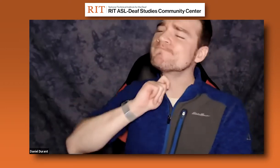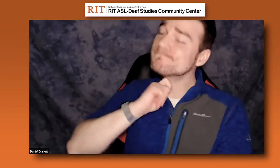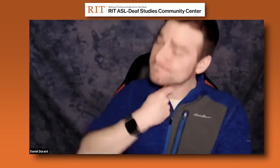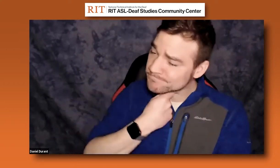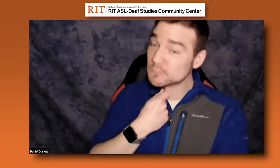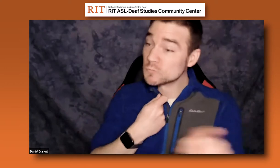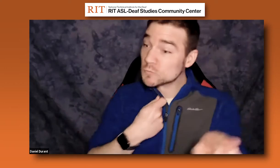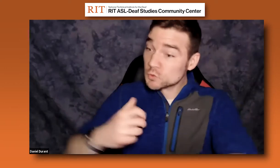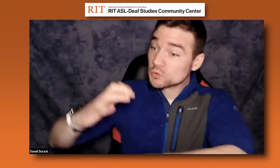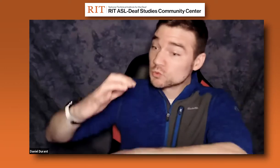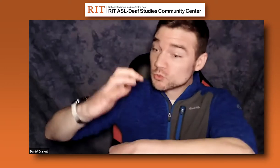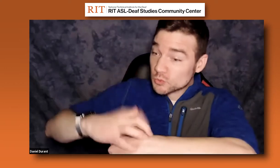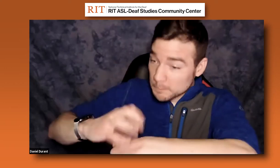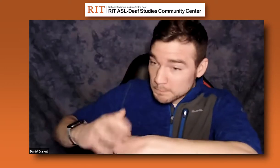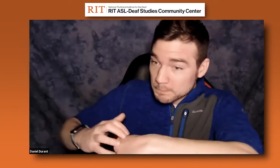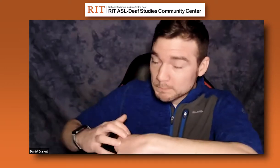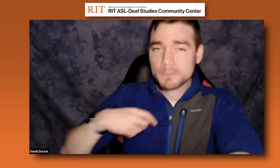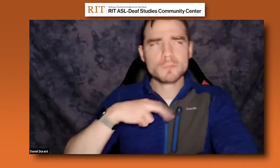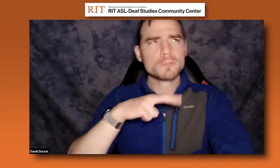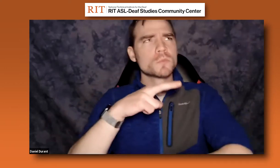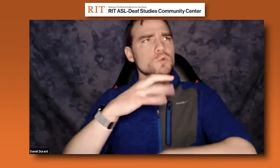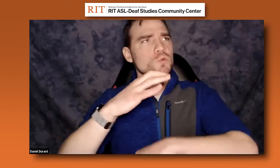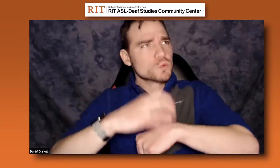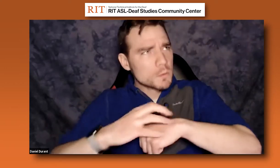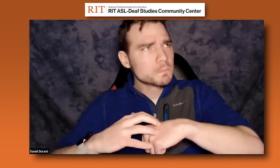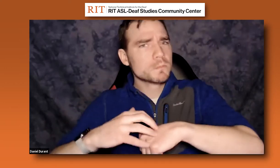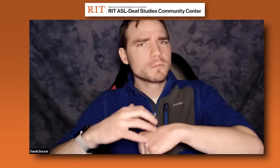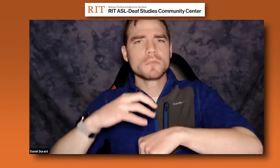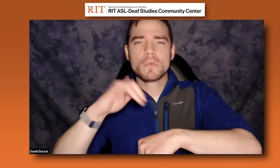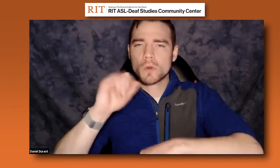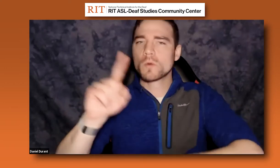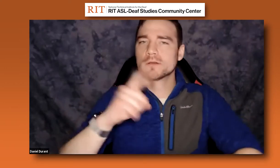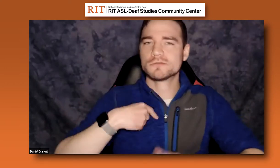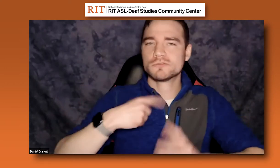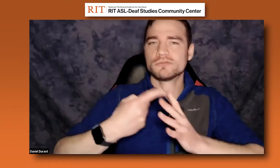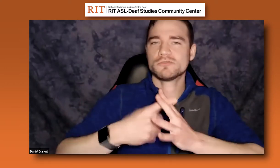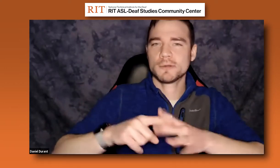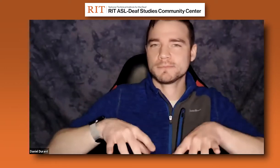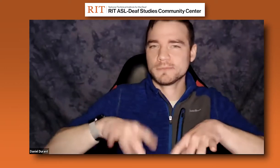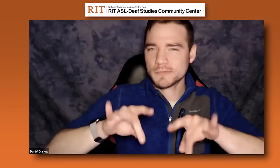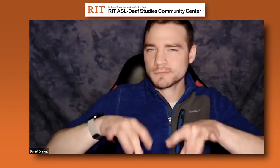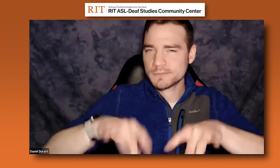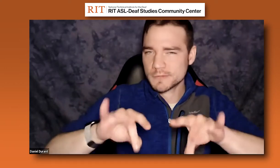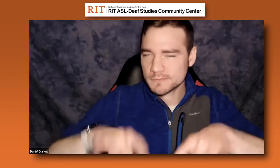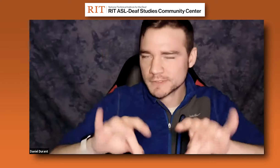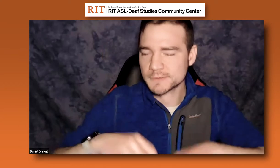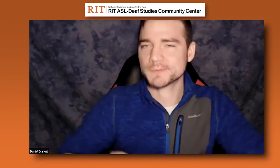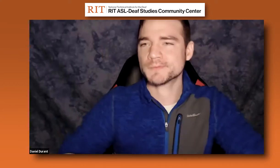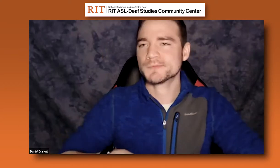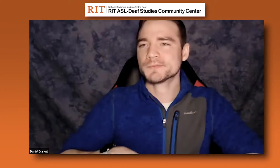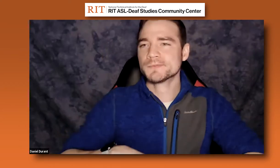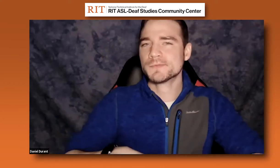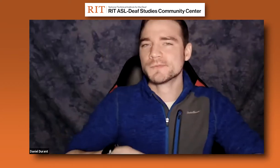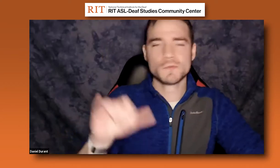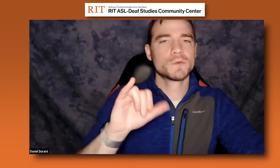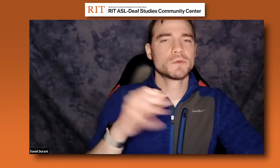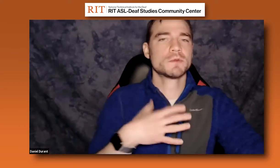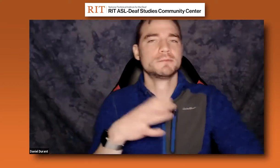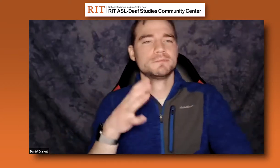"Nope, turn off your voice and sign 'grapes,'" so I would copy her, and that's when I started to pick up language.